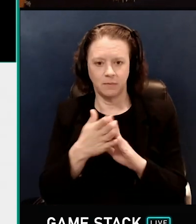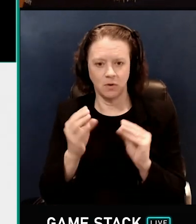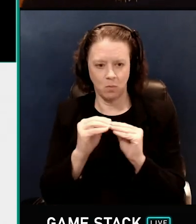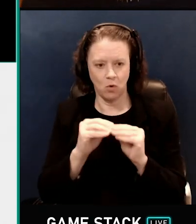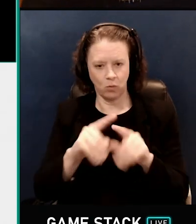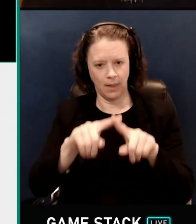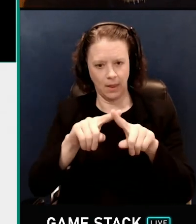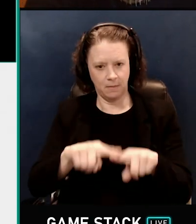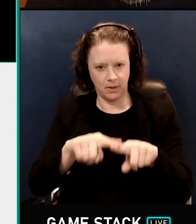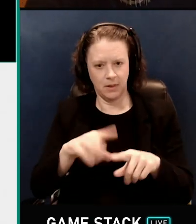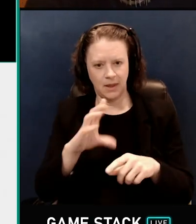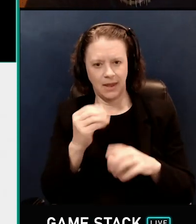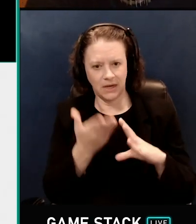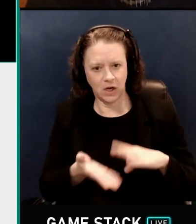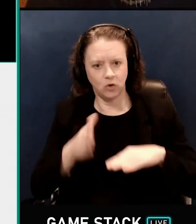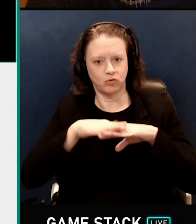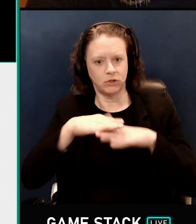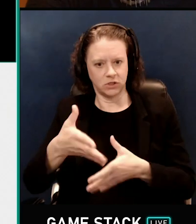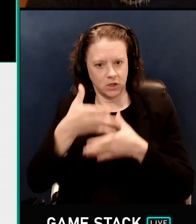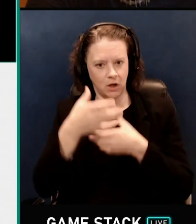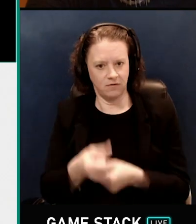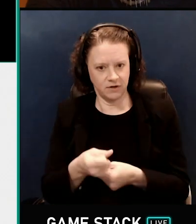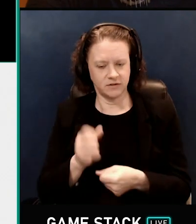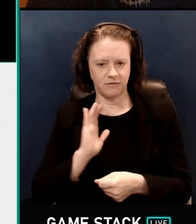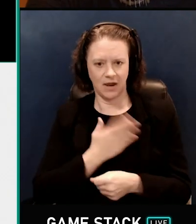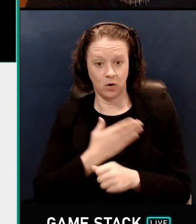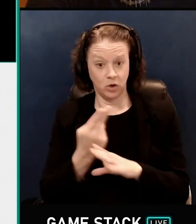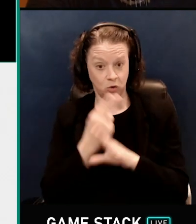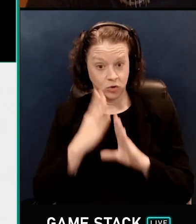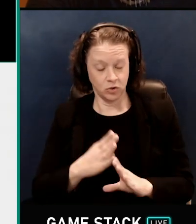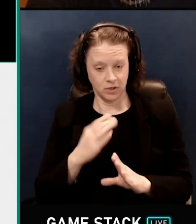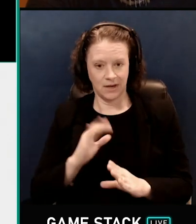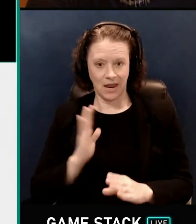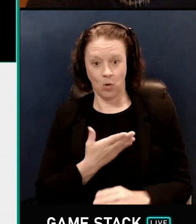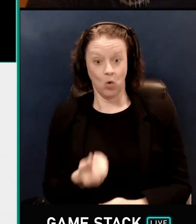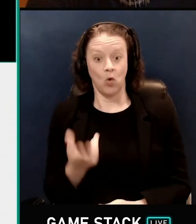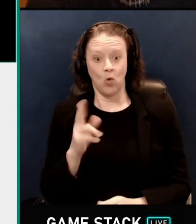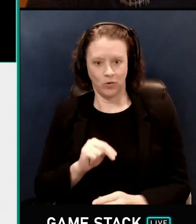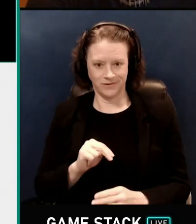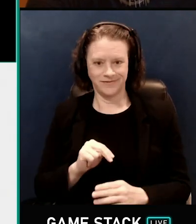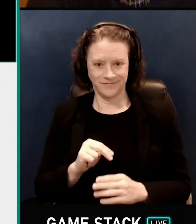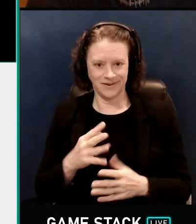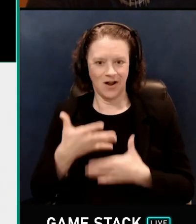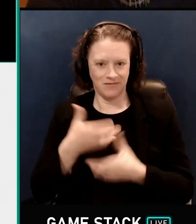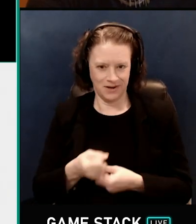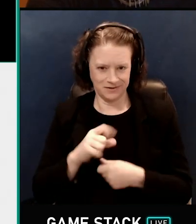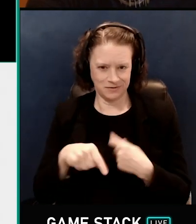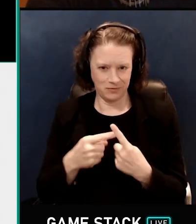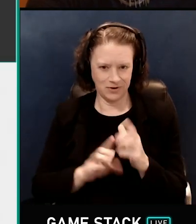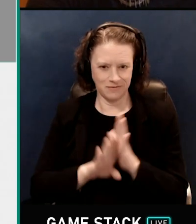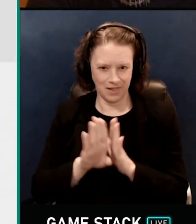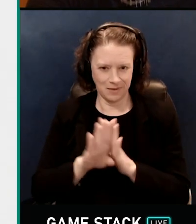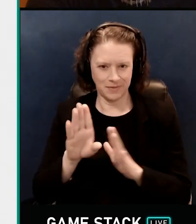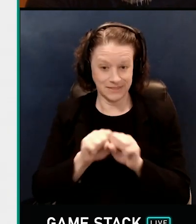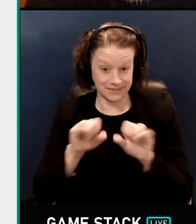and increase the confidence of our users in our own confidence in developing their systems.